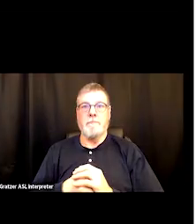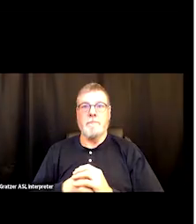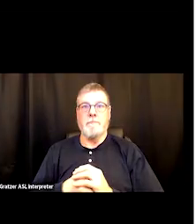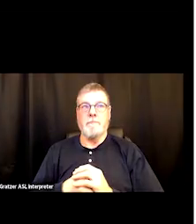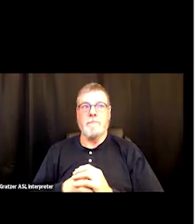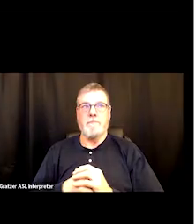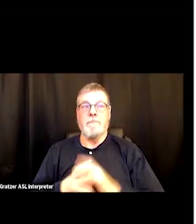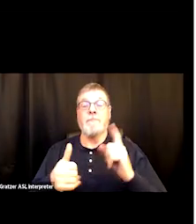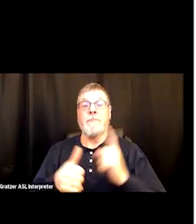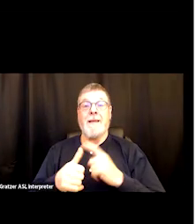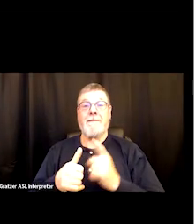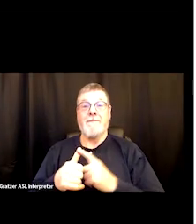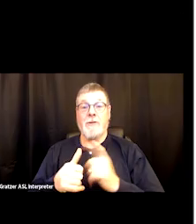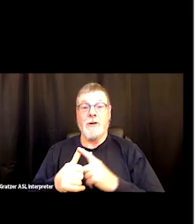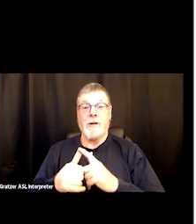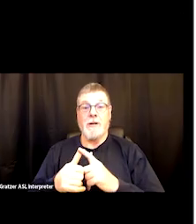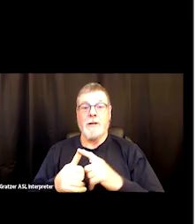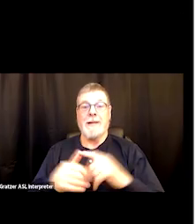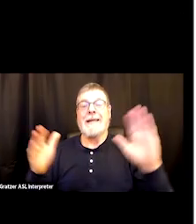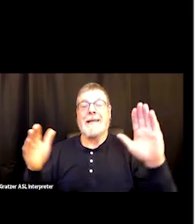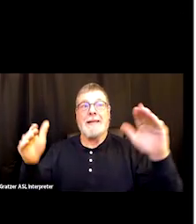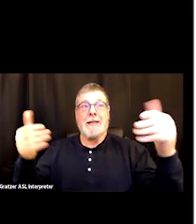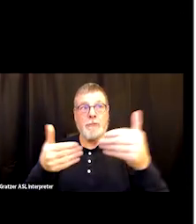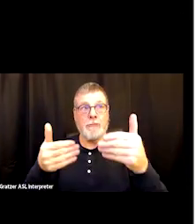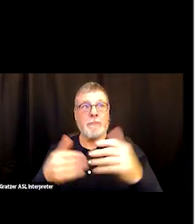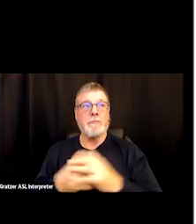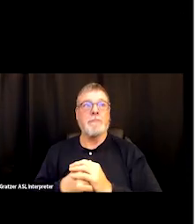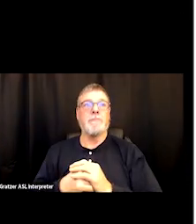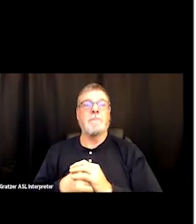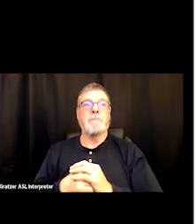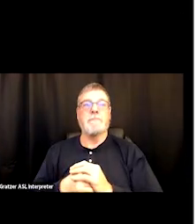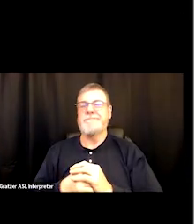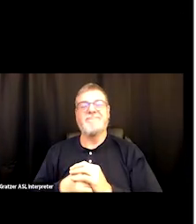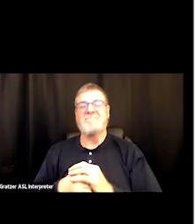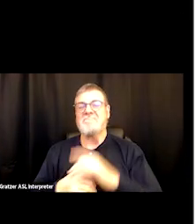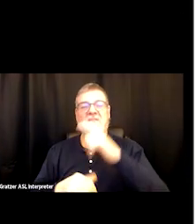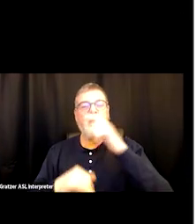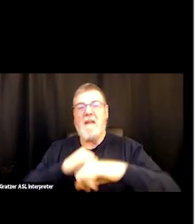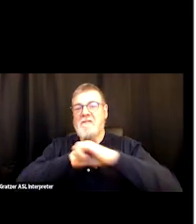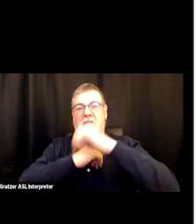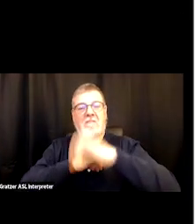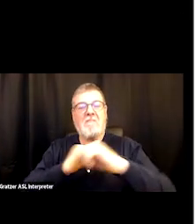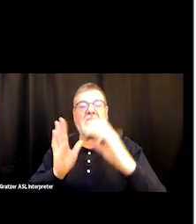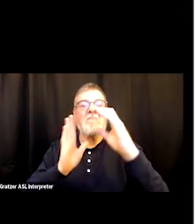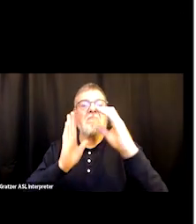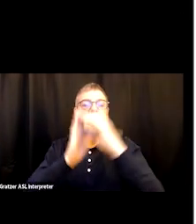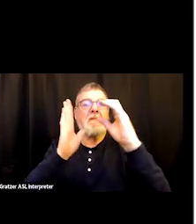Okay, so the first section is the introduction section. This doesn't have to be very long, usually a paragraph or two